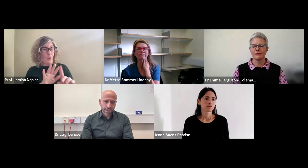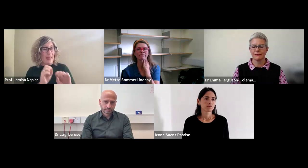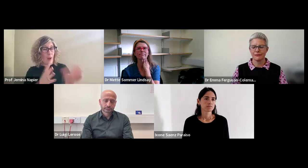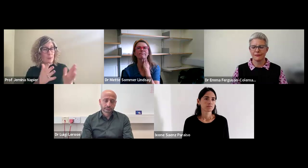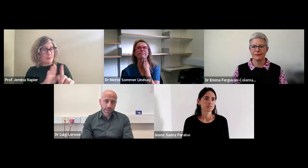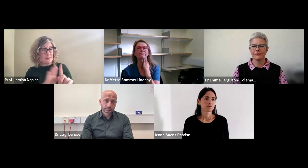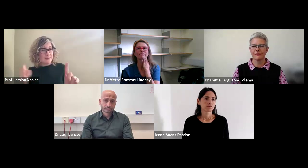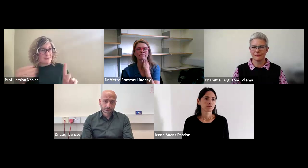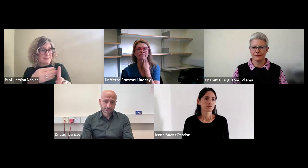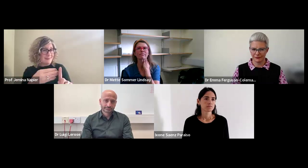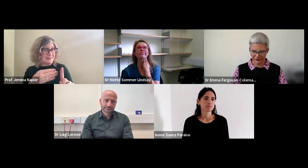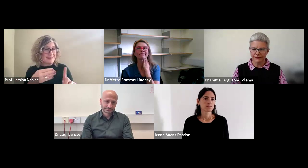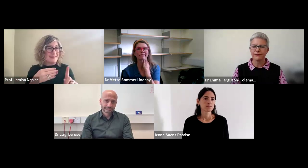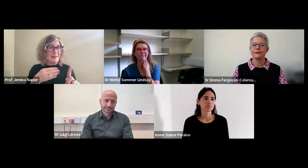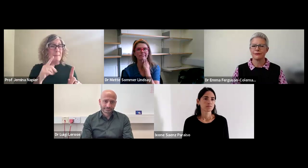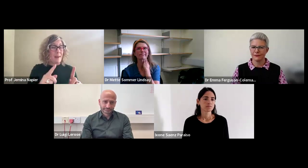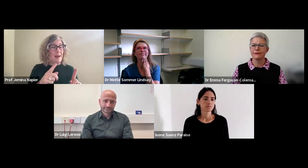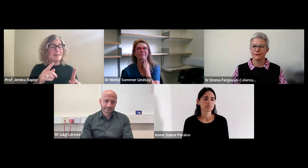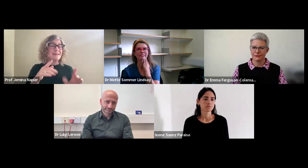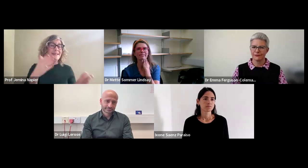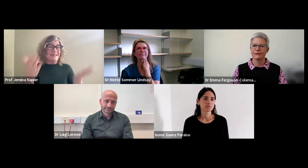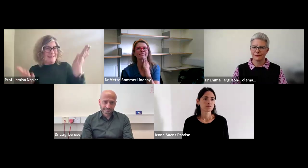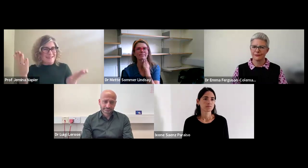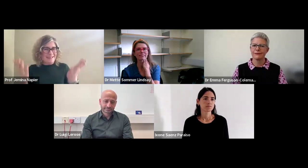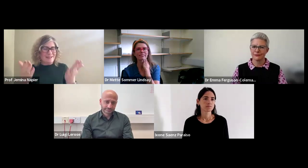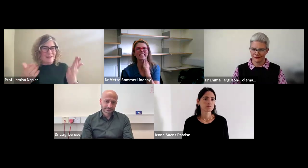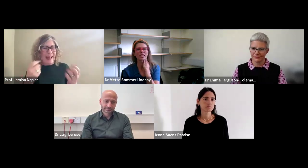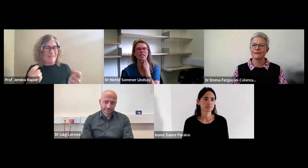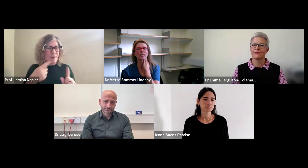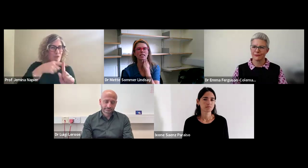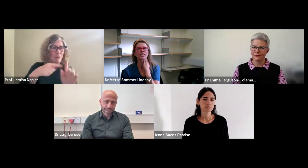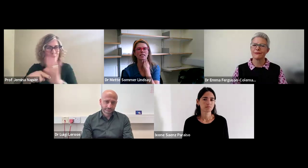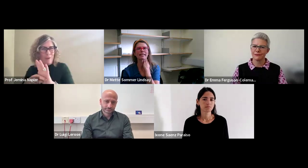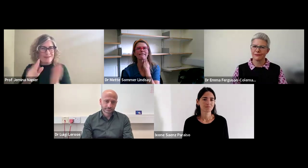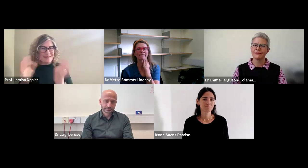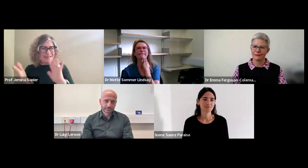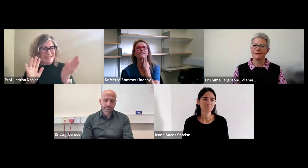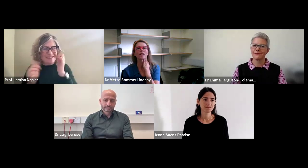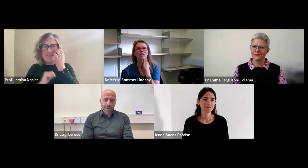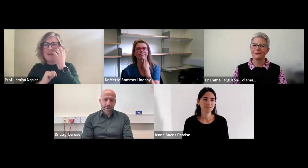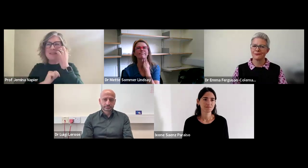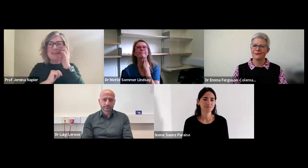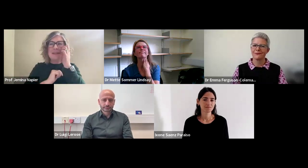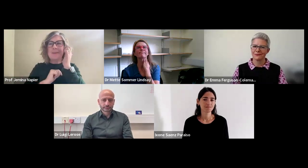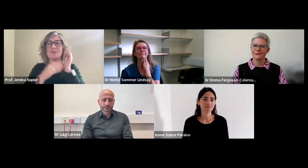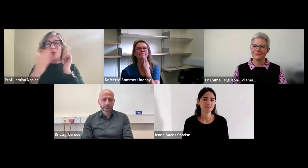it would be a mentor that can sign directly with you without having to go through an interpreter.